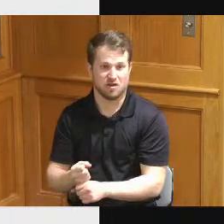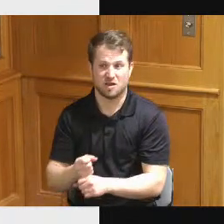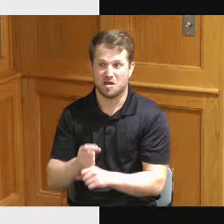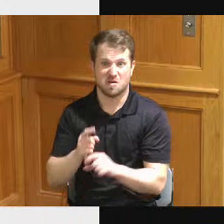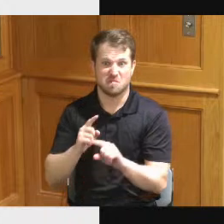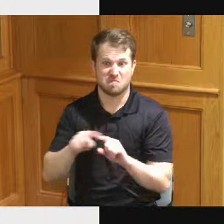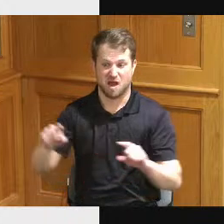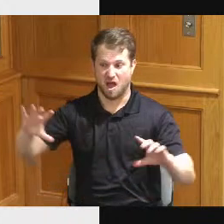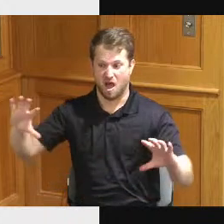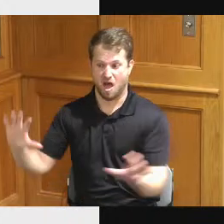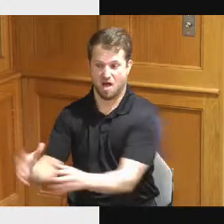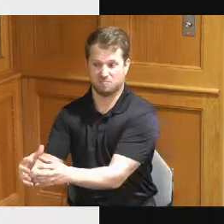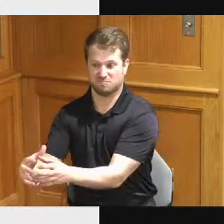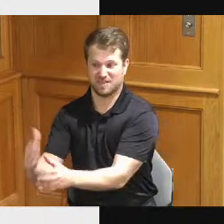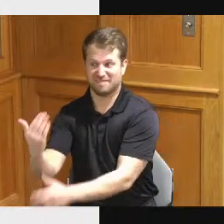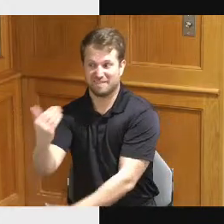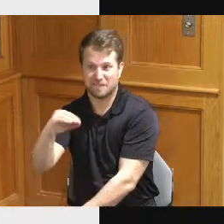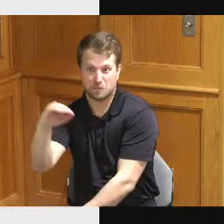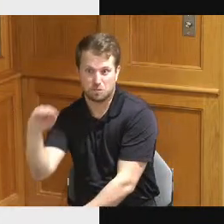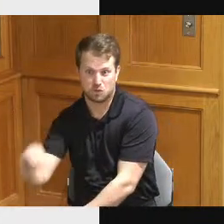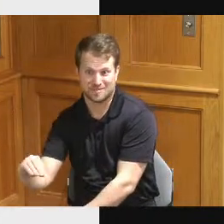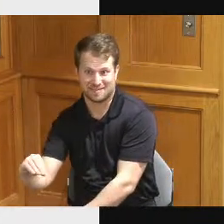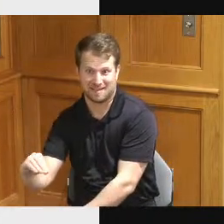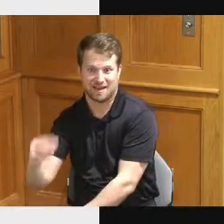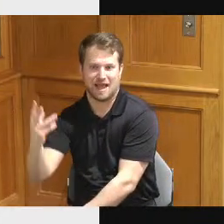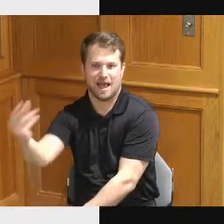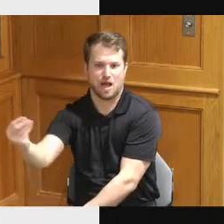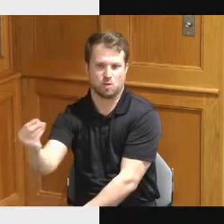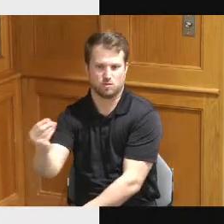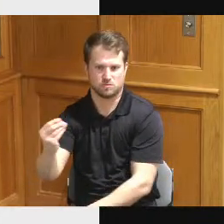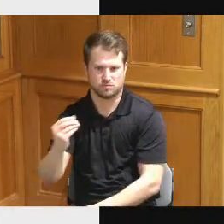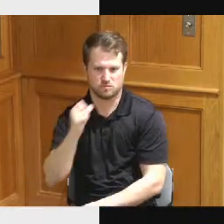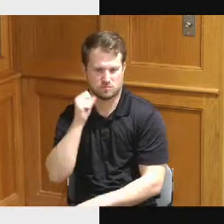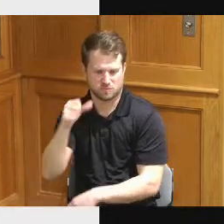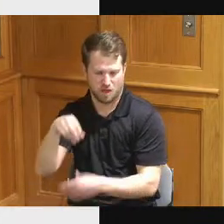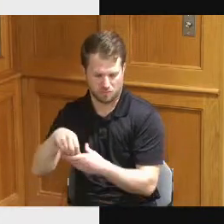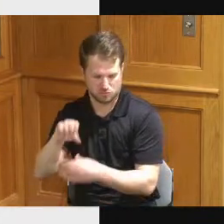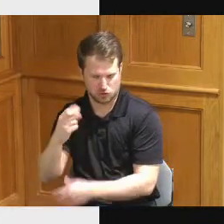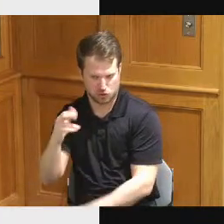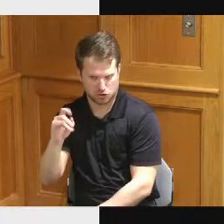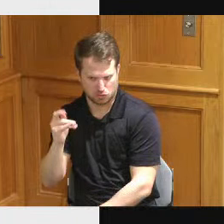all in together that would be 15 on the street and again the national average is 35 percent